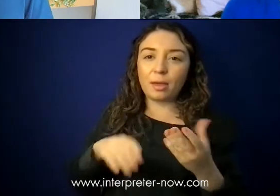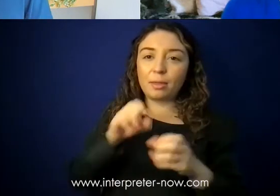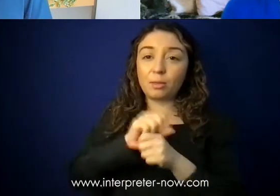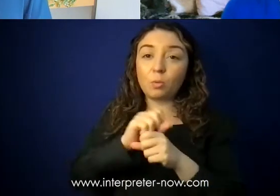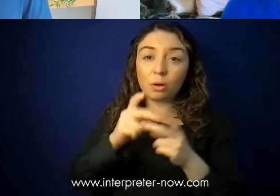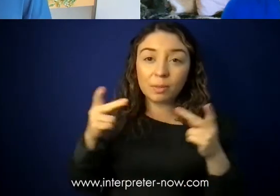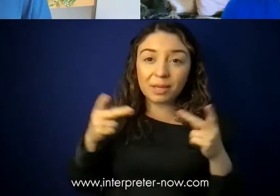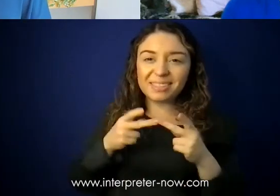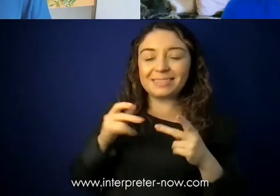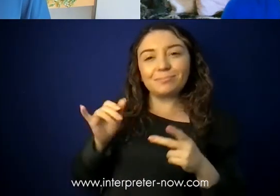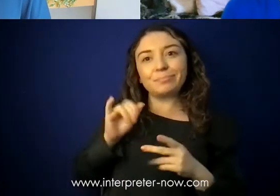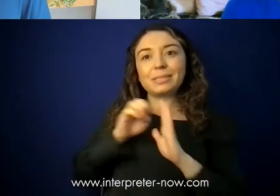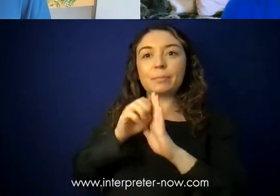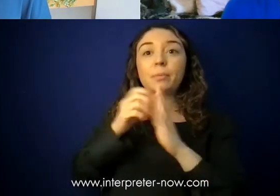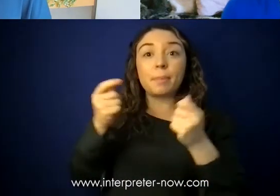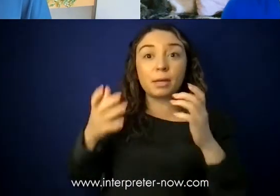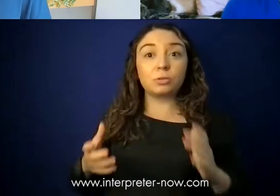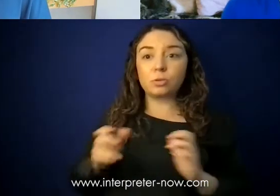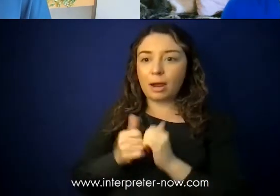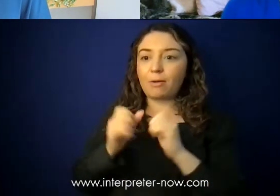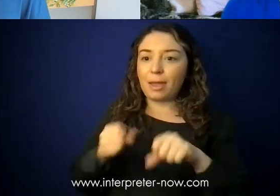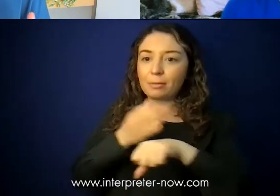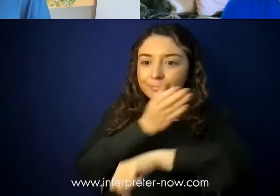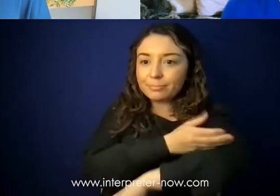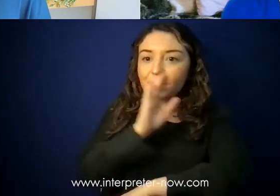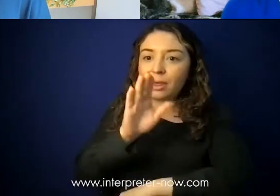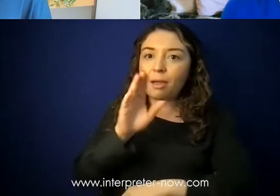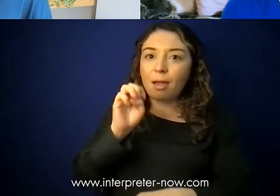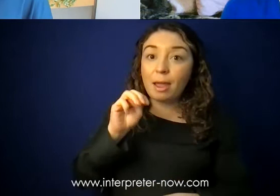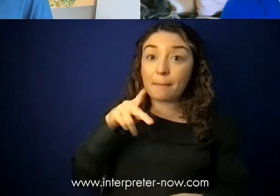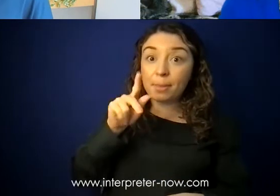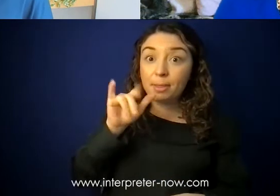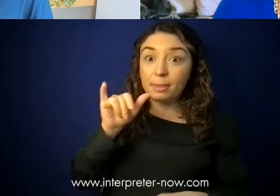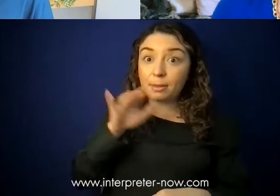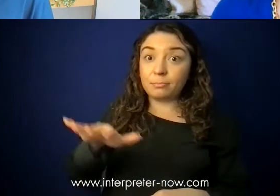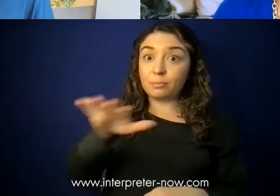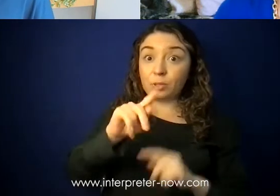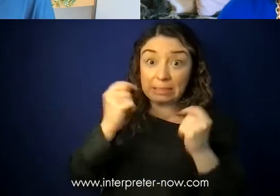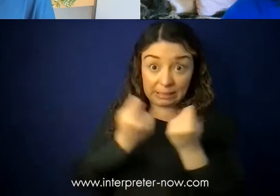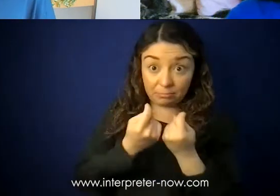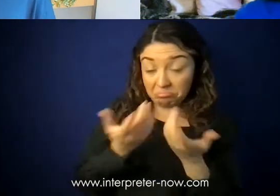How can managers start to build more empathy across their teams, for example? Yeah, for sure.